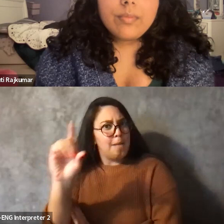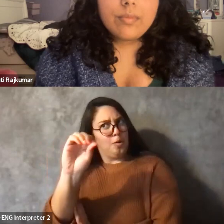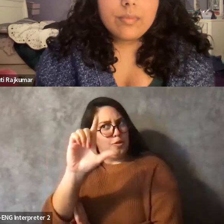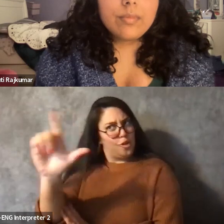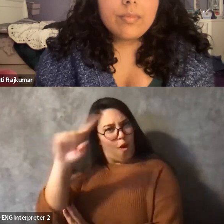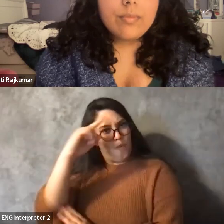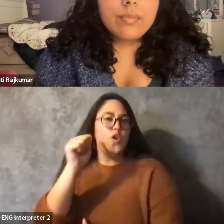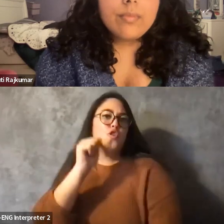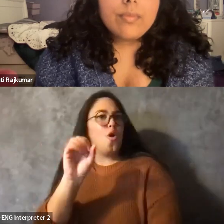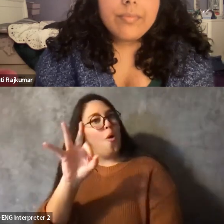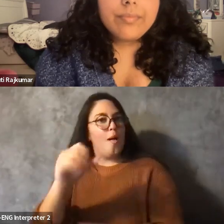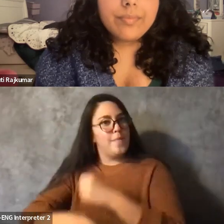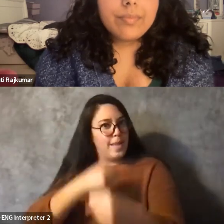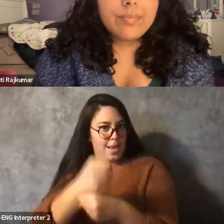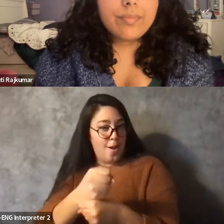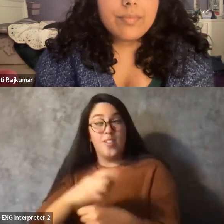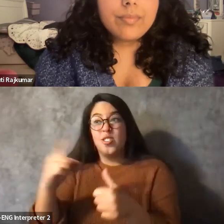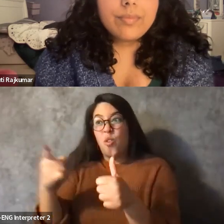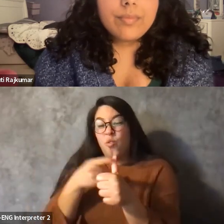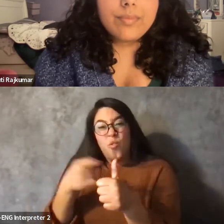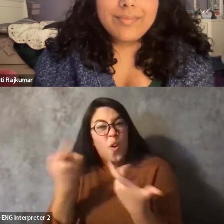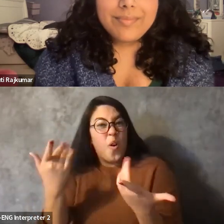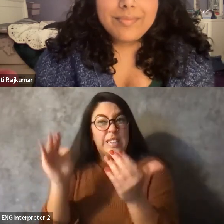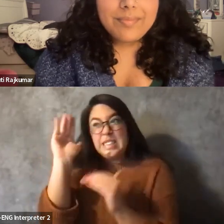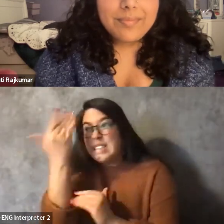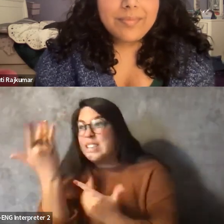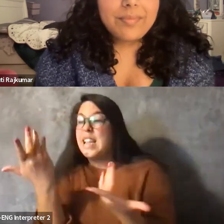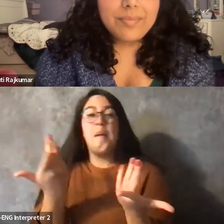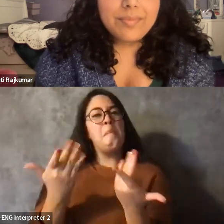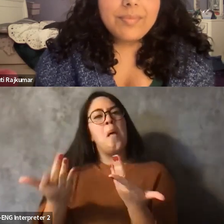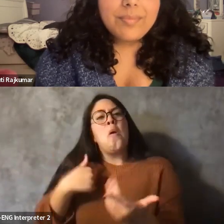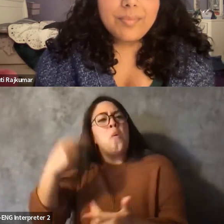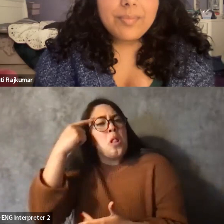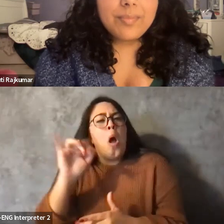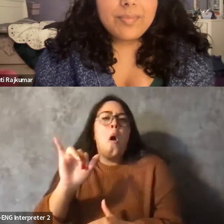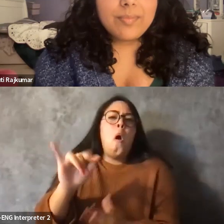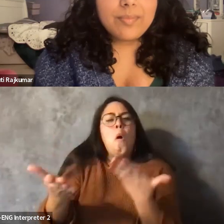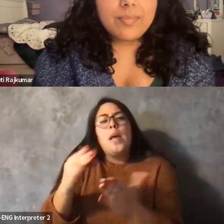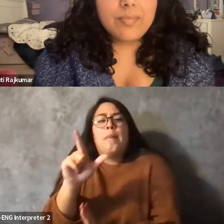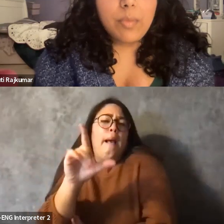at most, but it ended up going viral and getting almost 150,000 signatures.